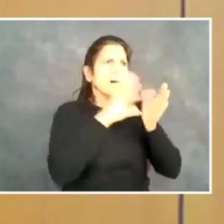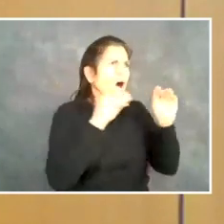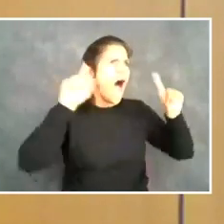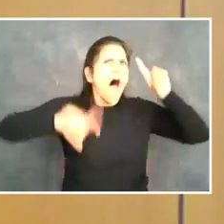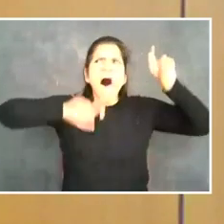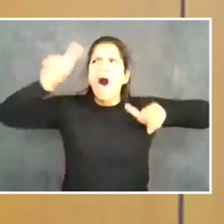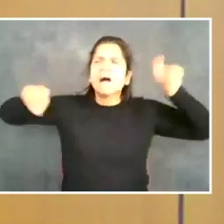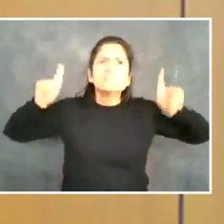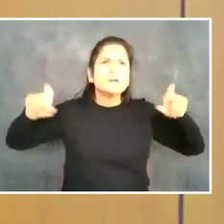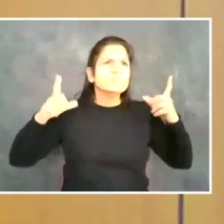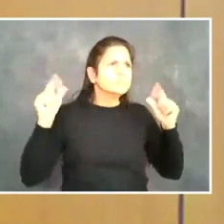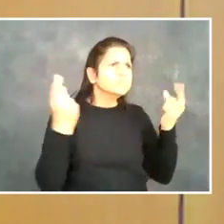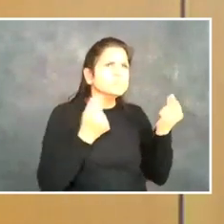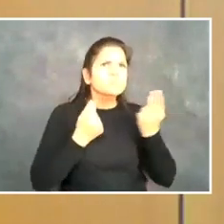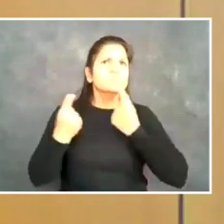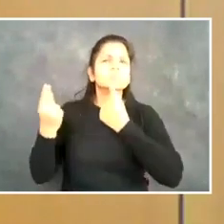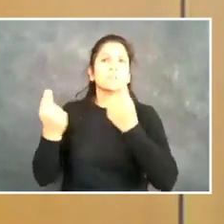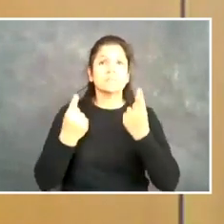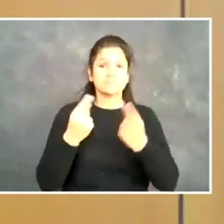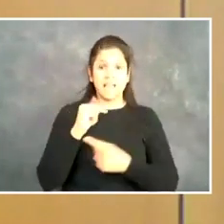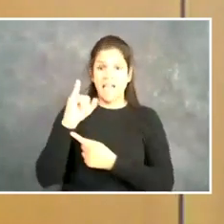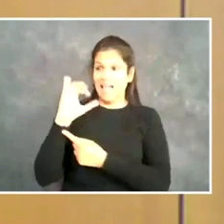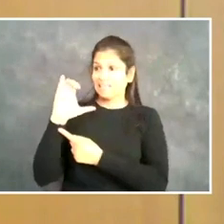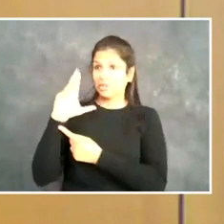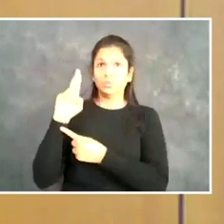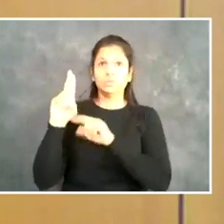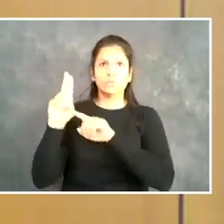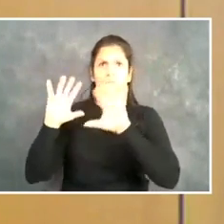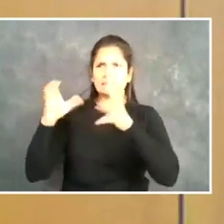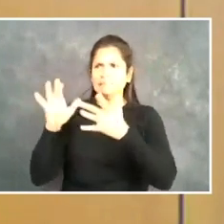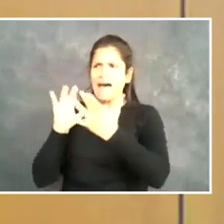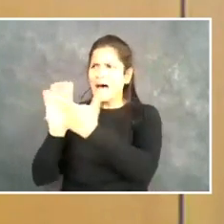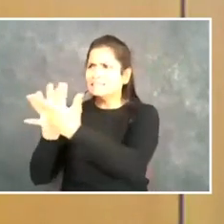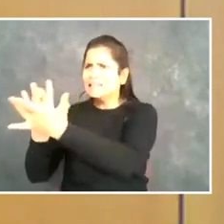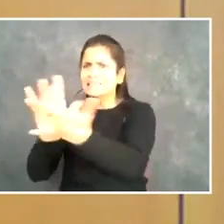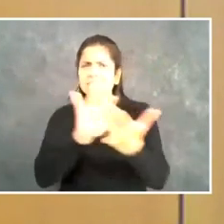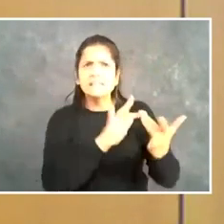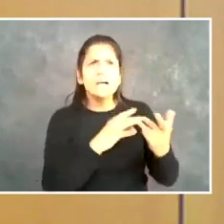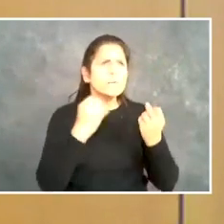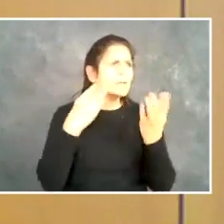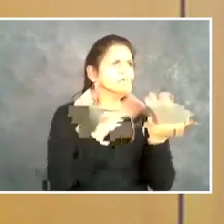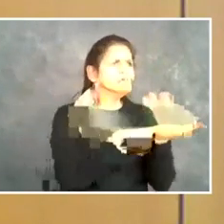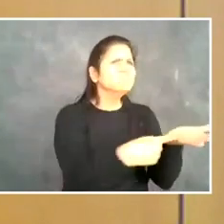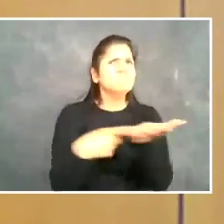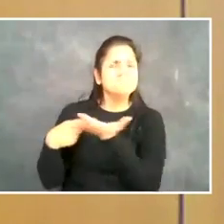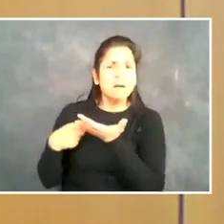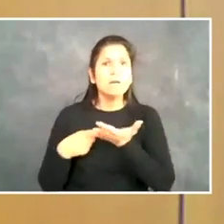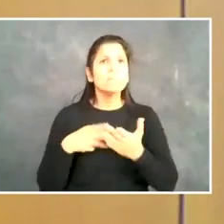ADDITIONALLY, WE MEET ON A REGULAR BASIS WITH DOCTORS AND